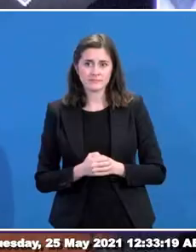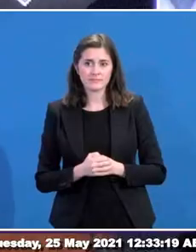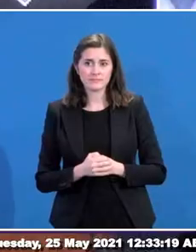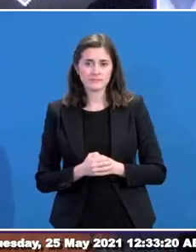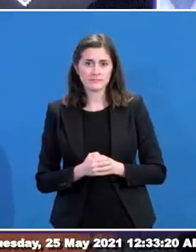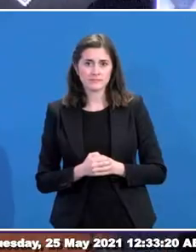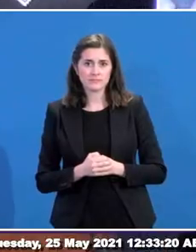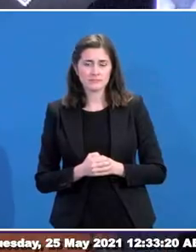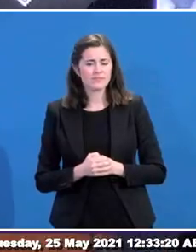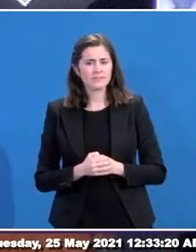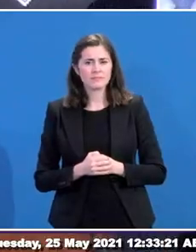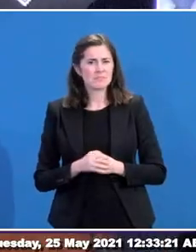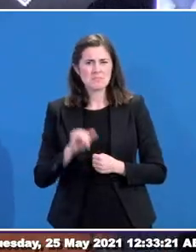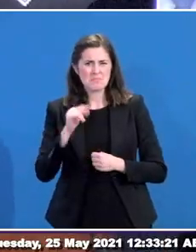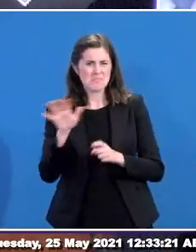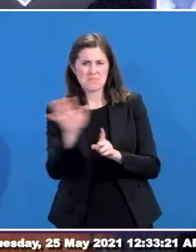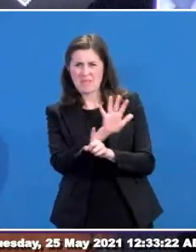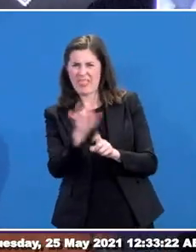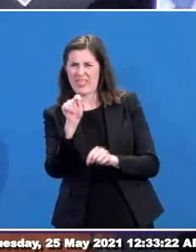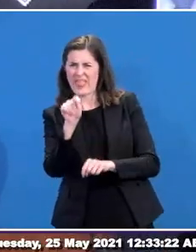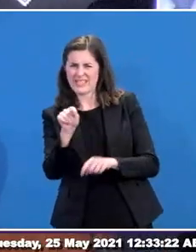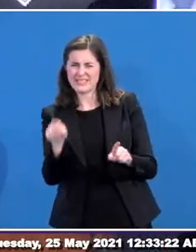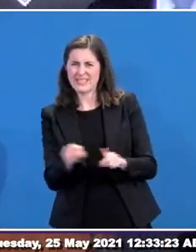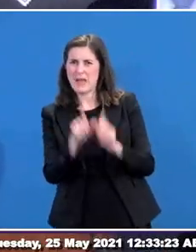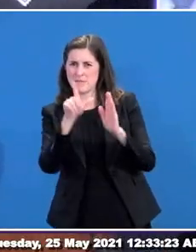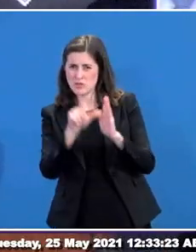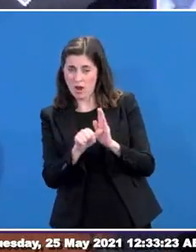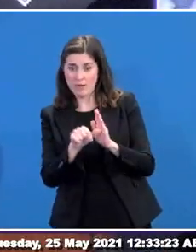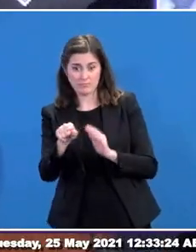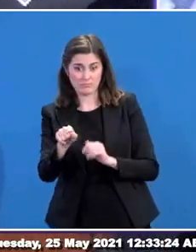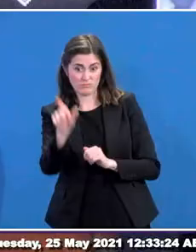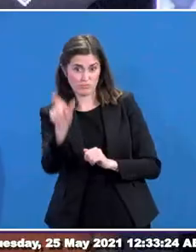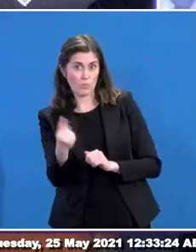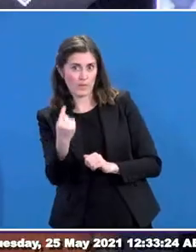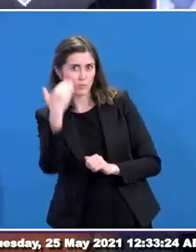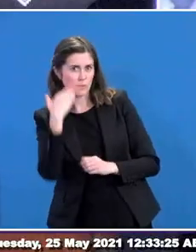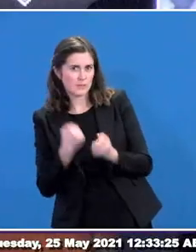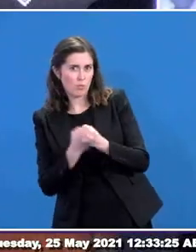either at that time or around that time, told you about an incident that she